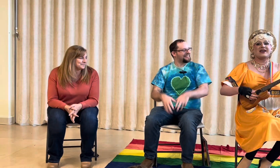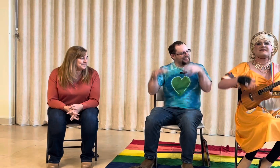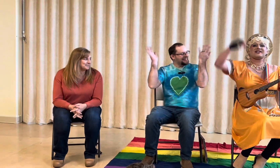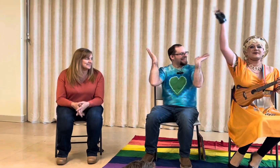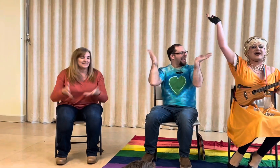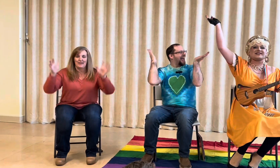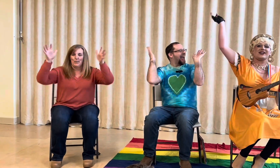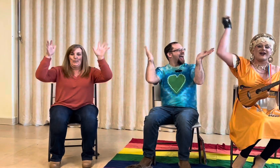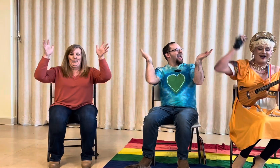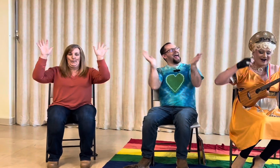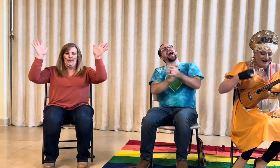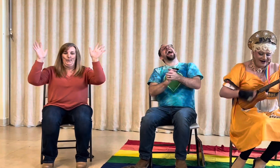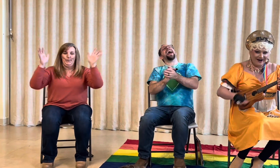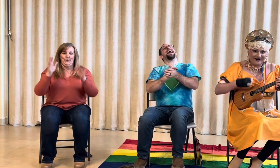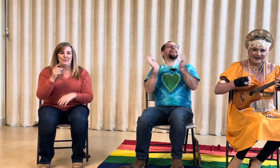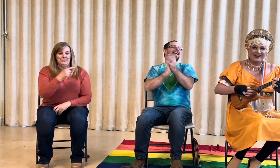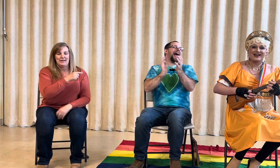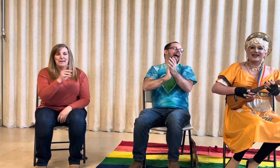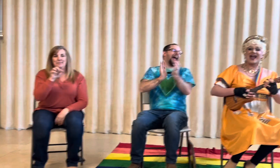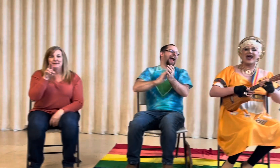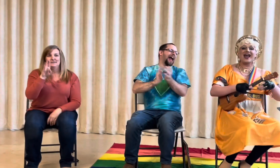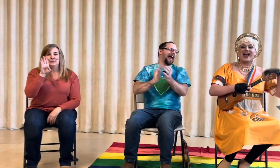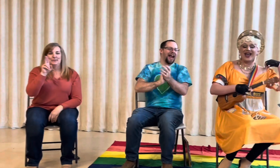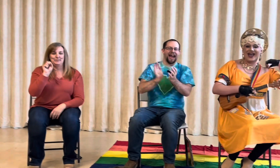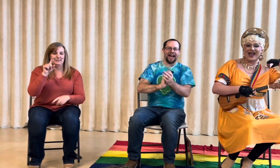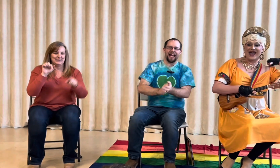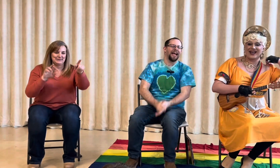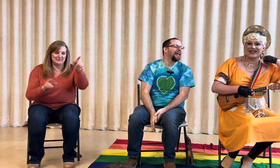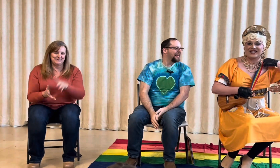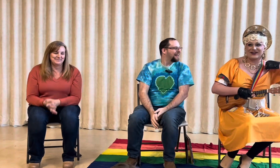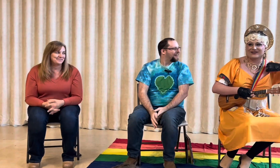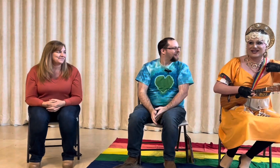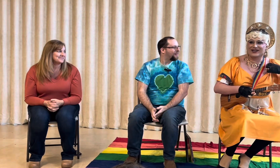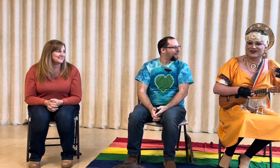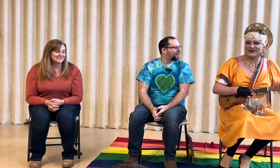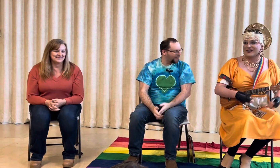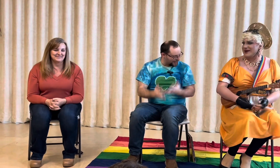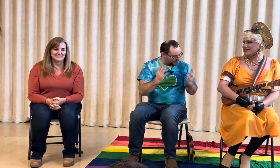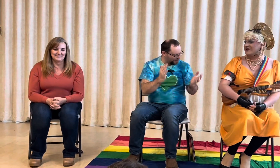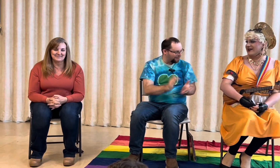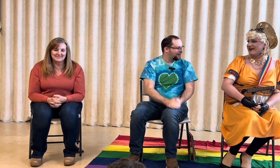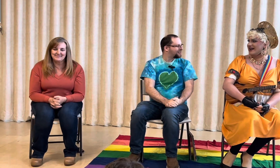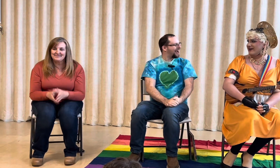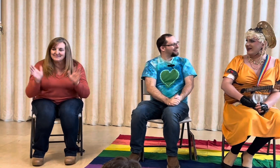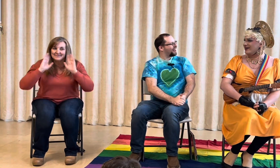Meet Mr. Buster! Yay! Thank you! Thank you! Hi Mr. Aaron, how are you?